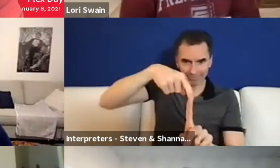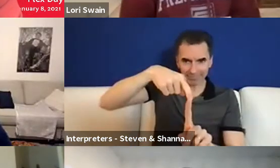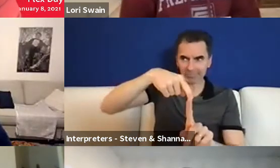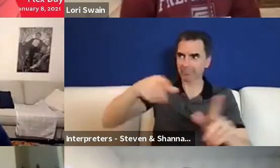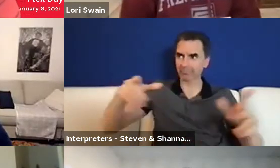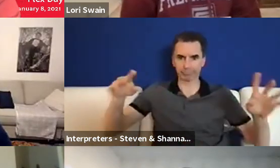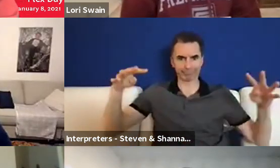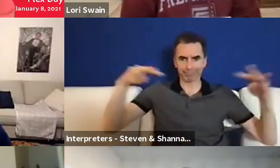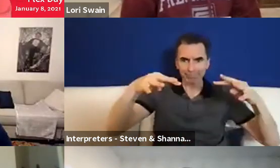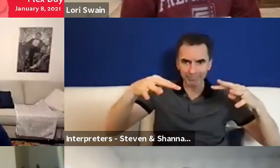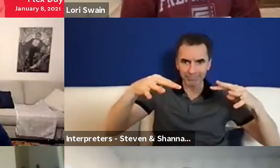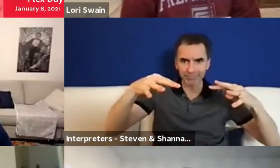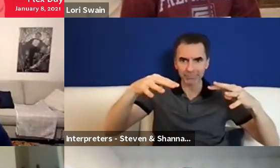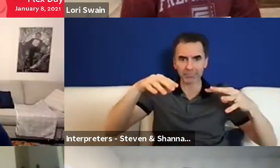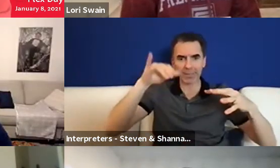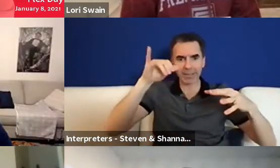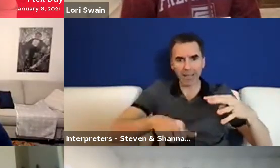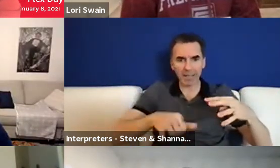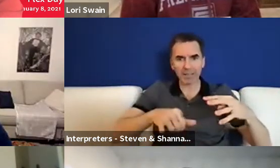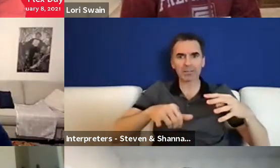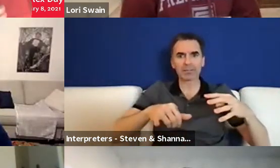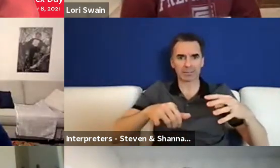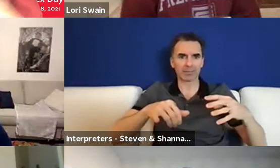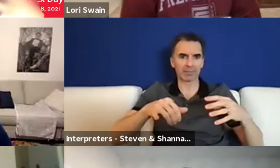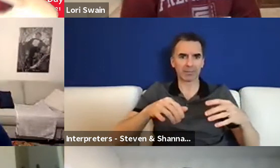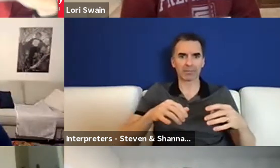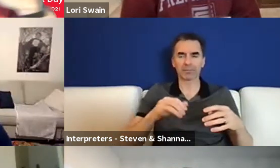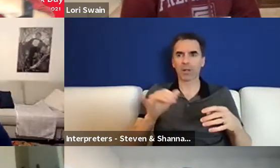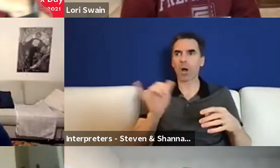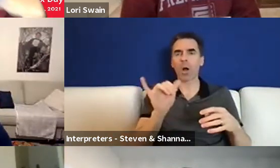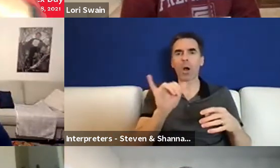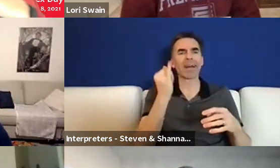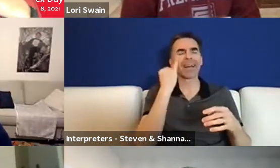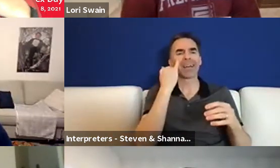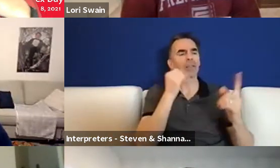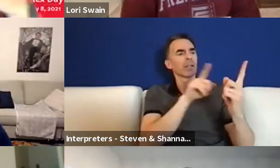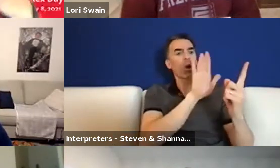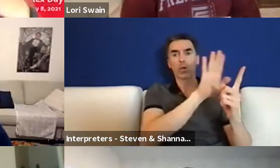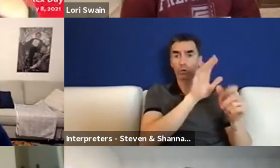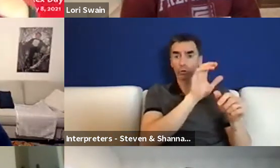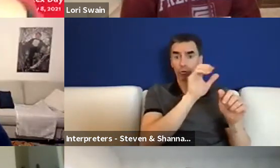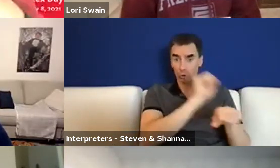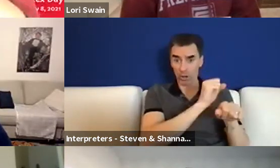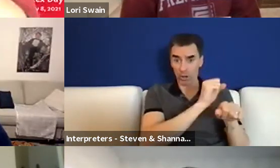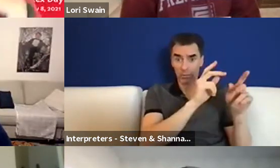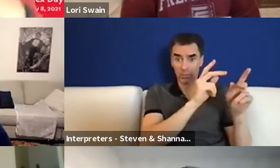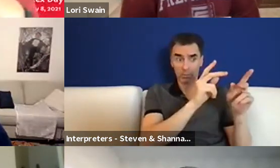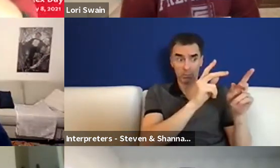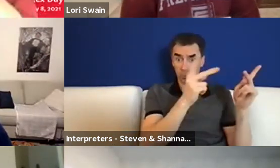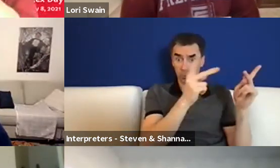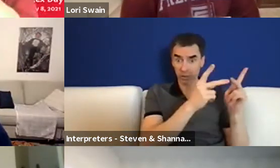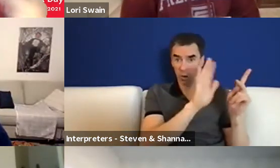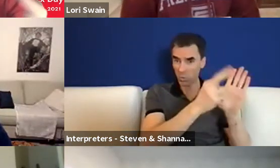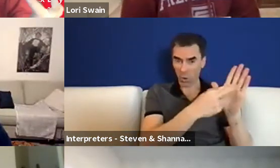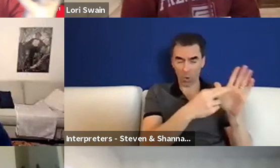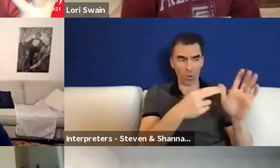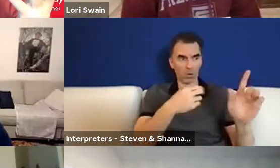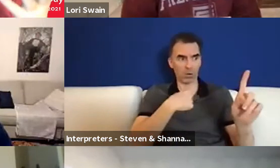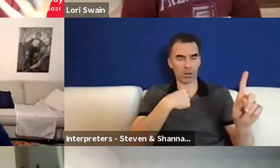person were attacking the position. You know, and when when you can really get the talented individuals working together. I'll give you a